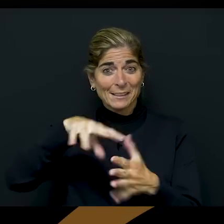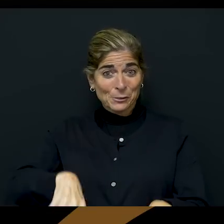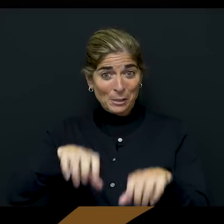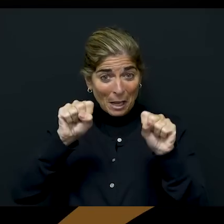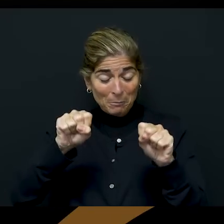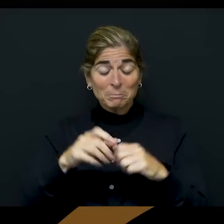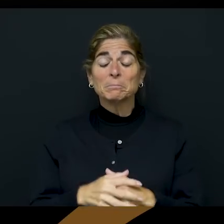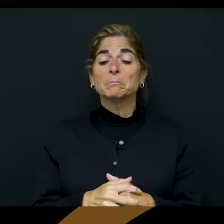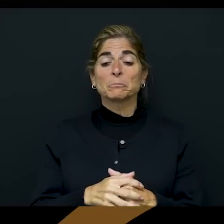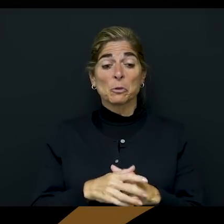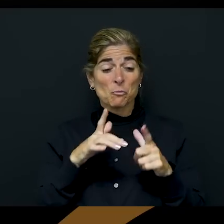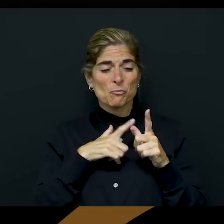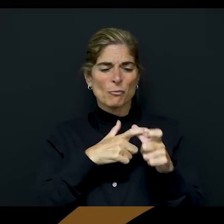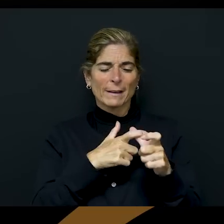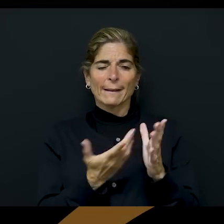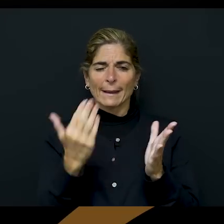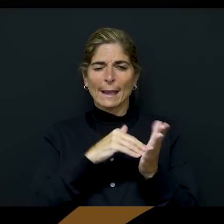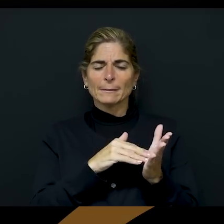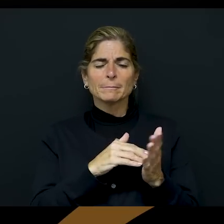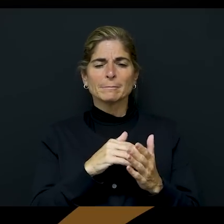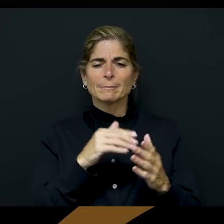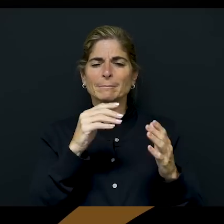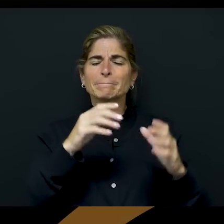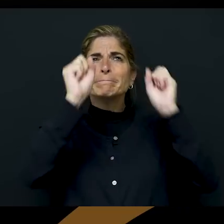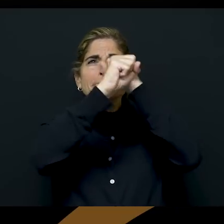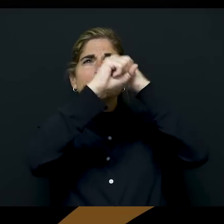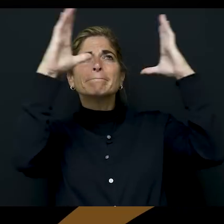Now, on the subject of running, I view life as a race that we all have to run.